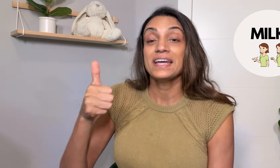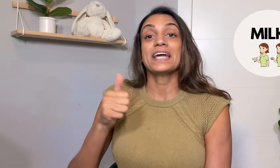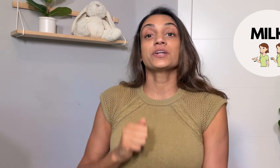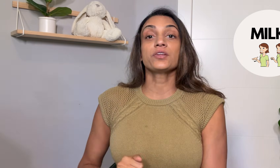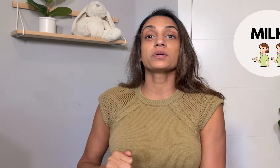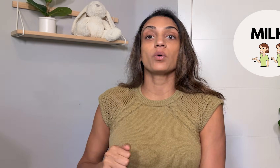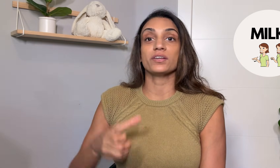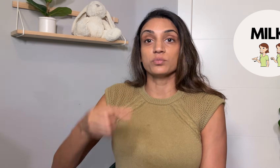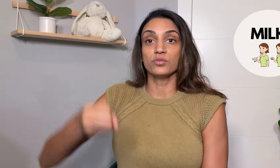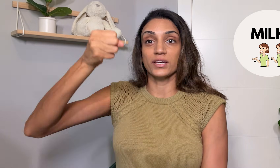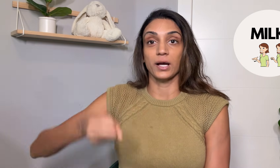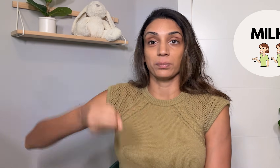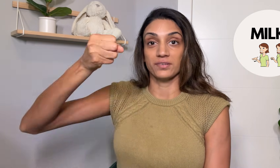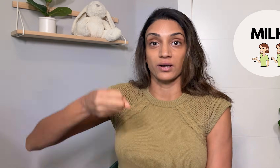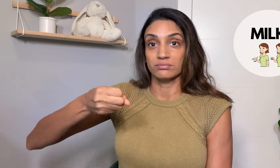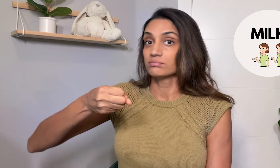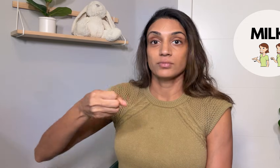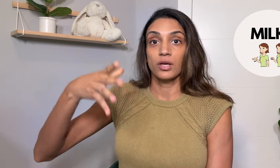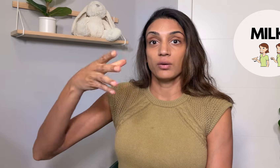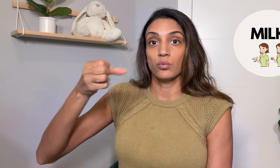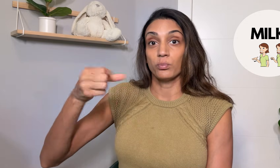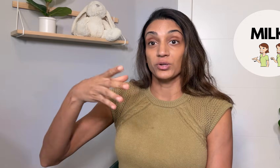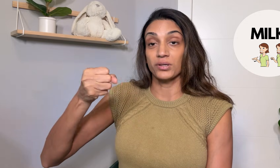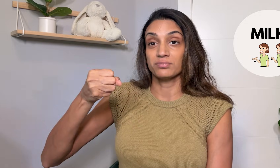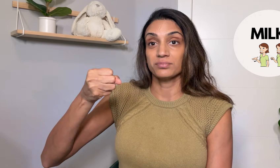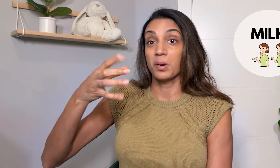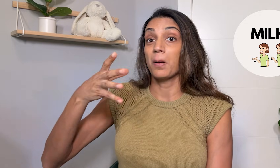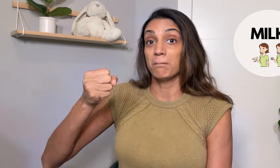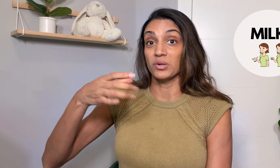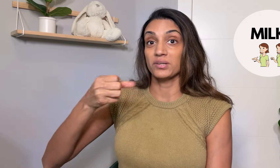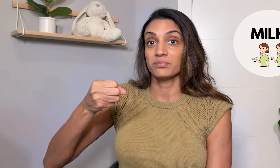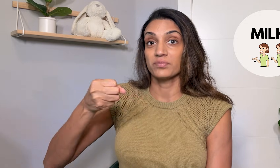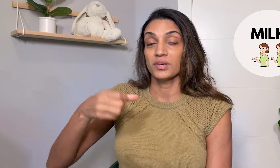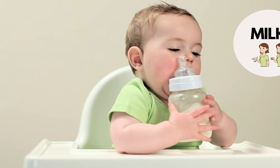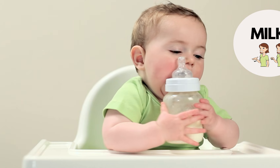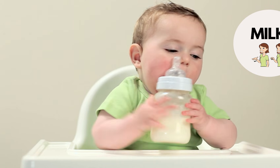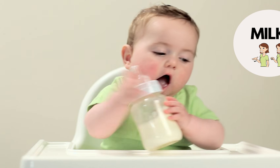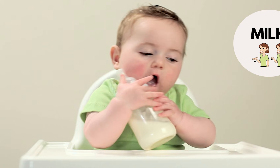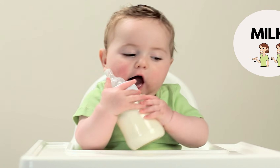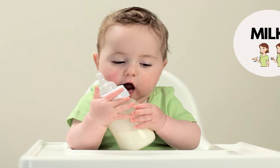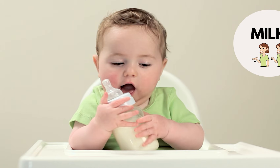And another big one is moving it up and down. Milk. Milk. Here's when to use it.